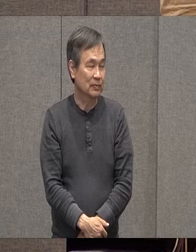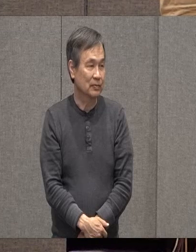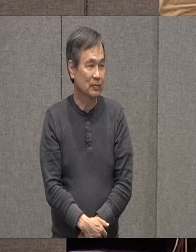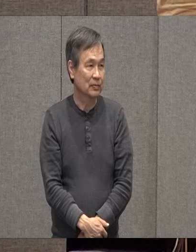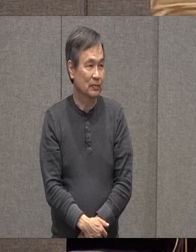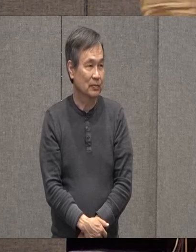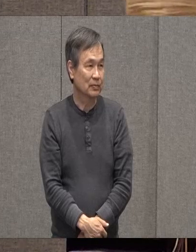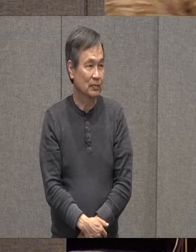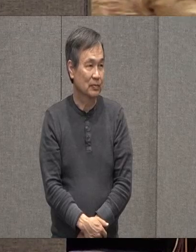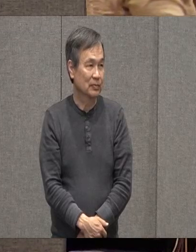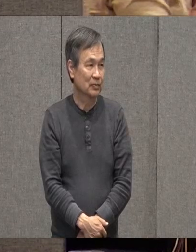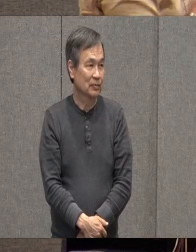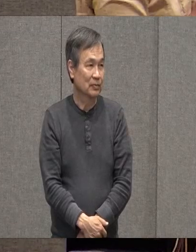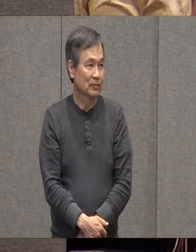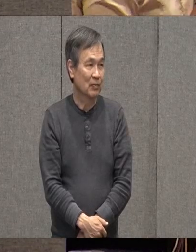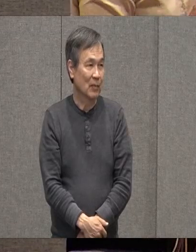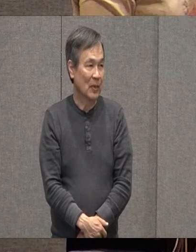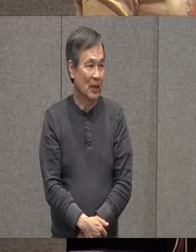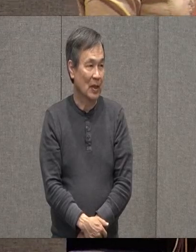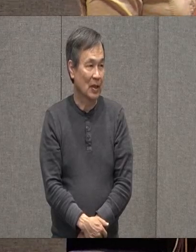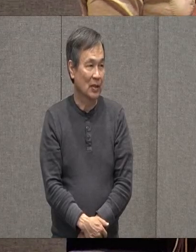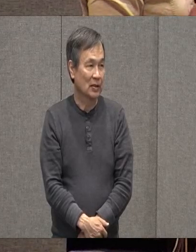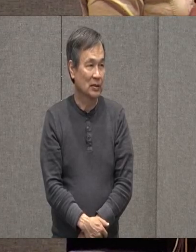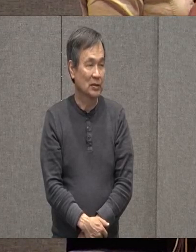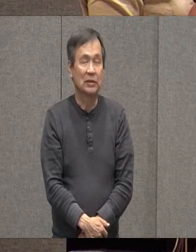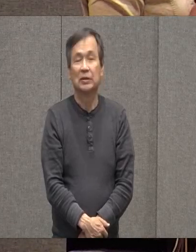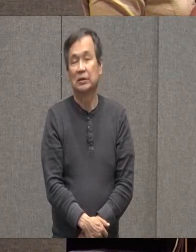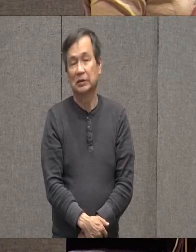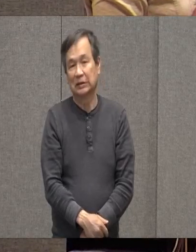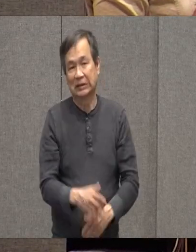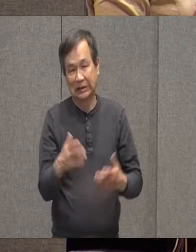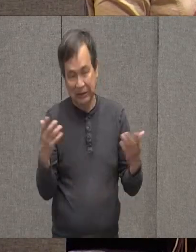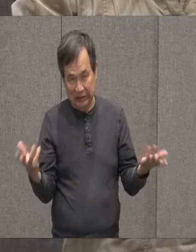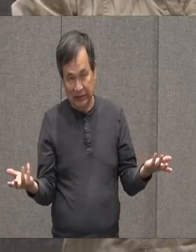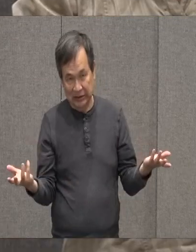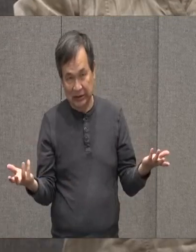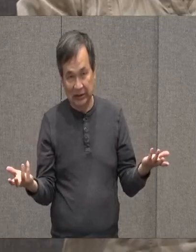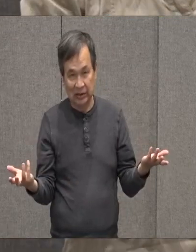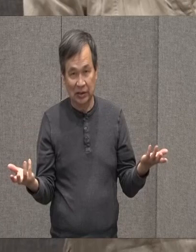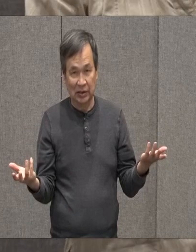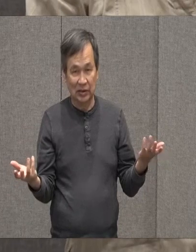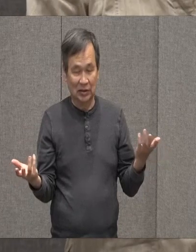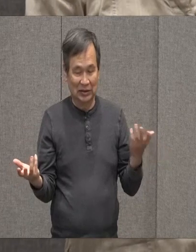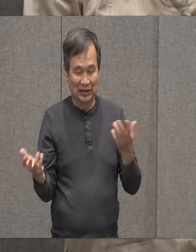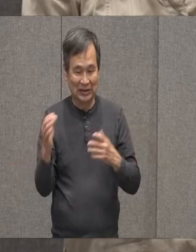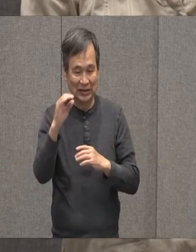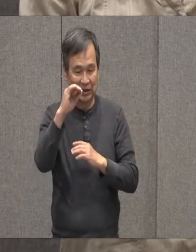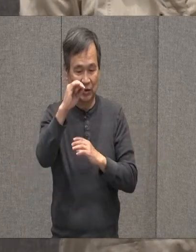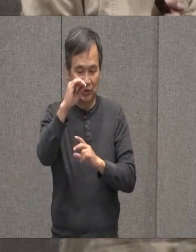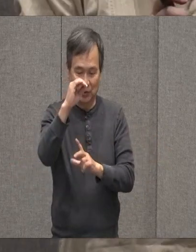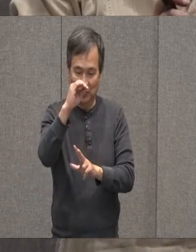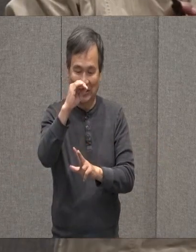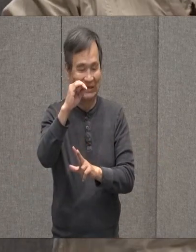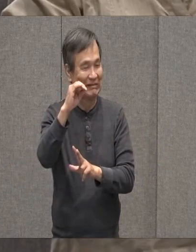So right away we're trying to take away, three from a zero above digits.